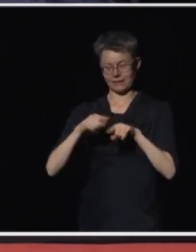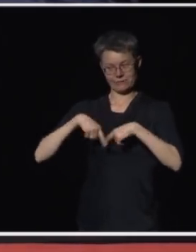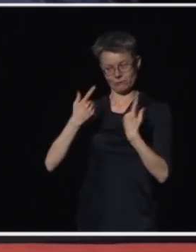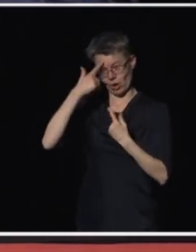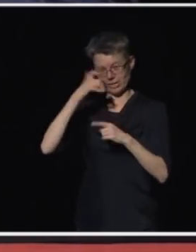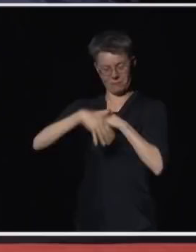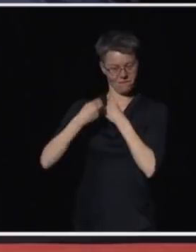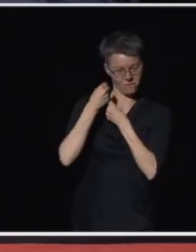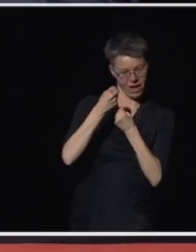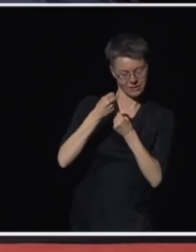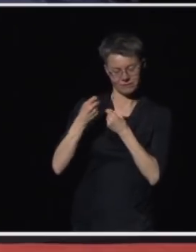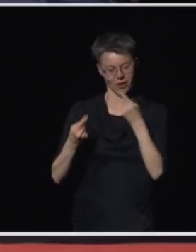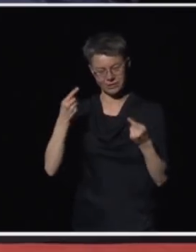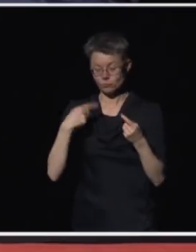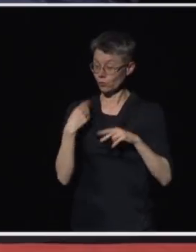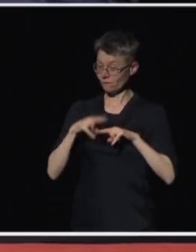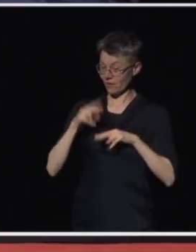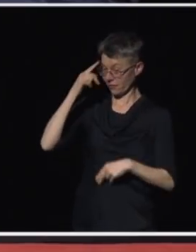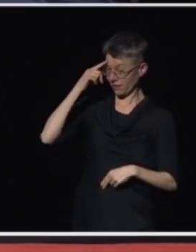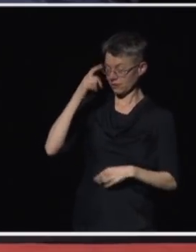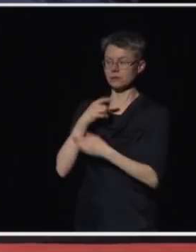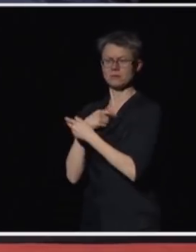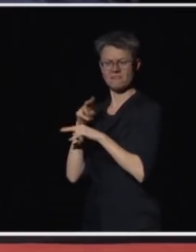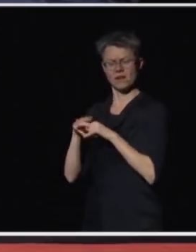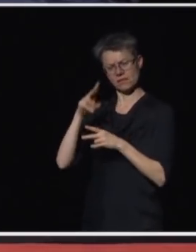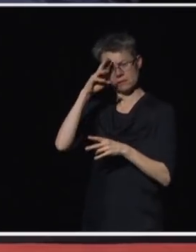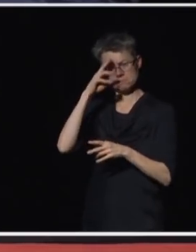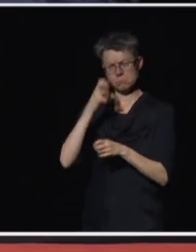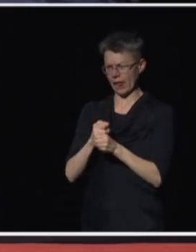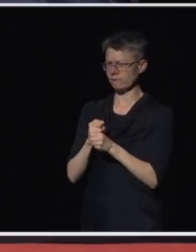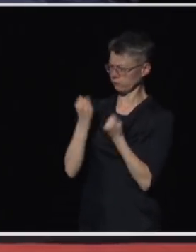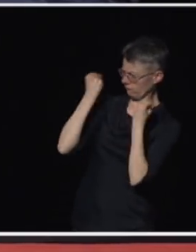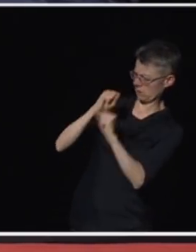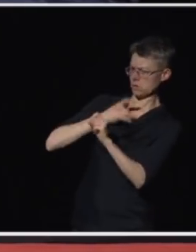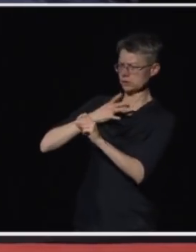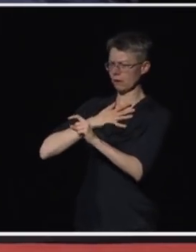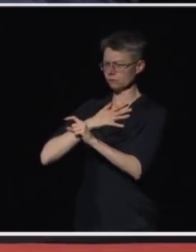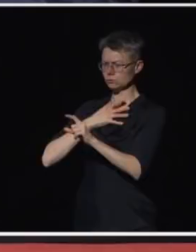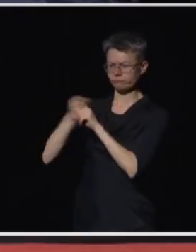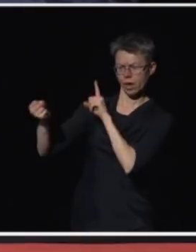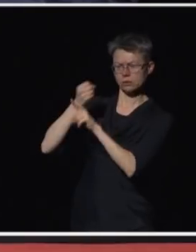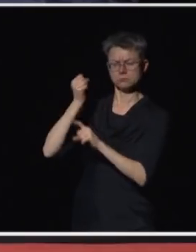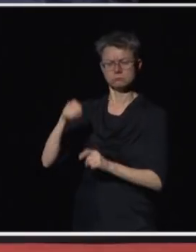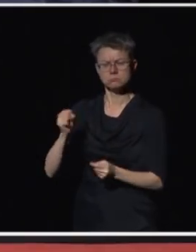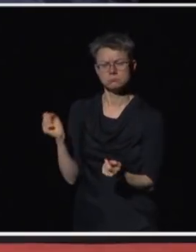and what did he tell you about that? Oh, he believed in violence. Very much so. He believed in defending yourself. And you know, when I was a child the place